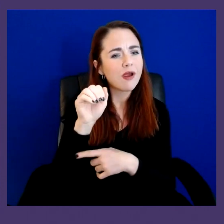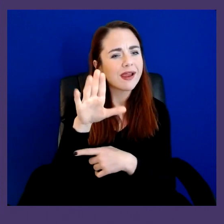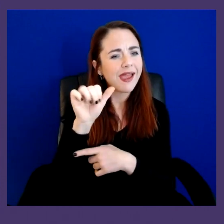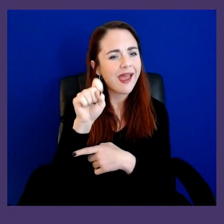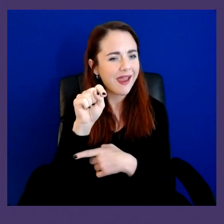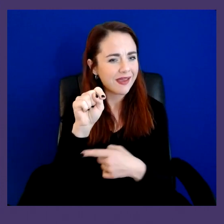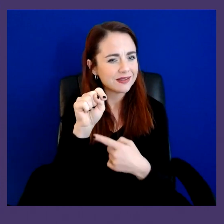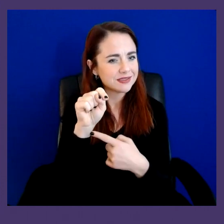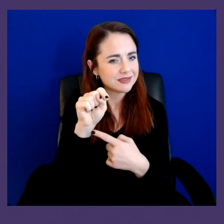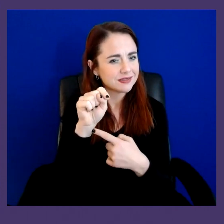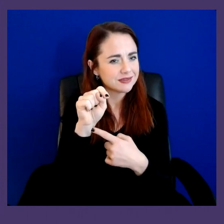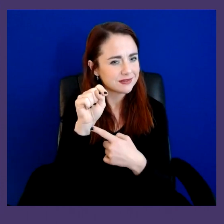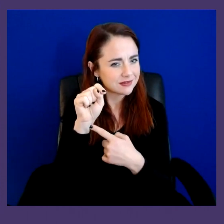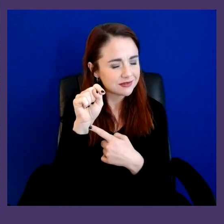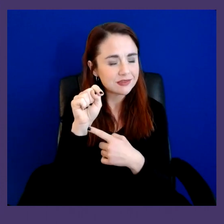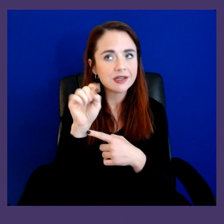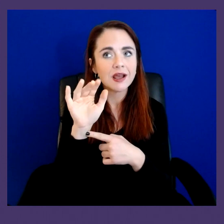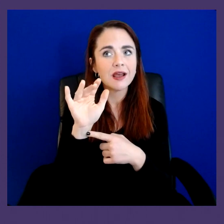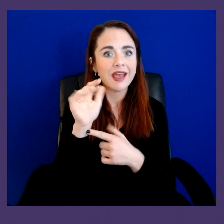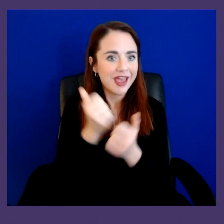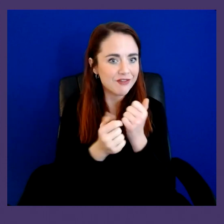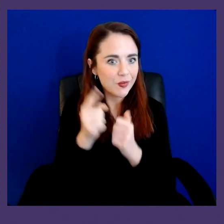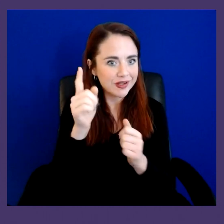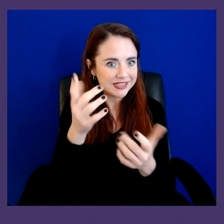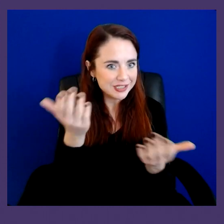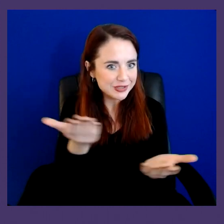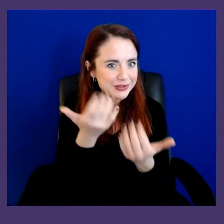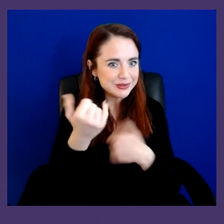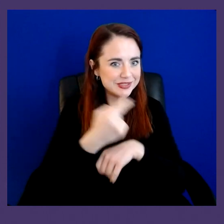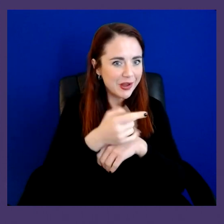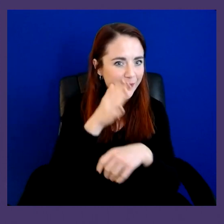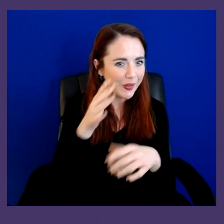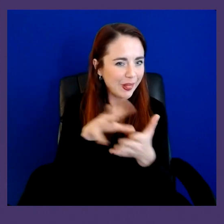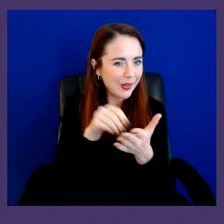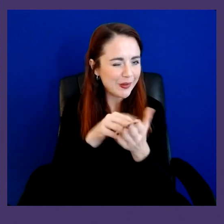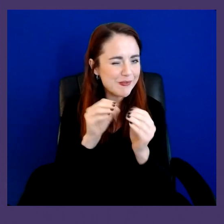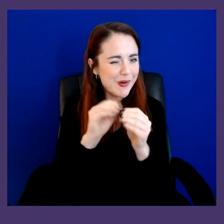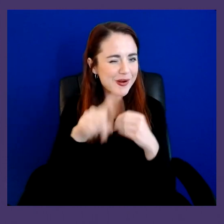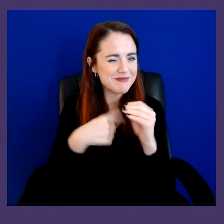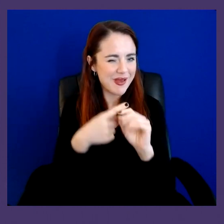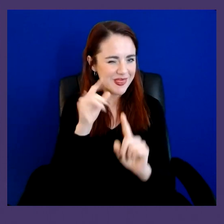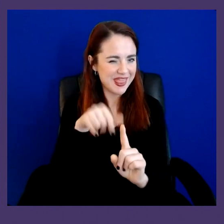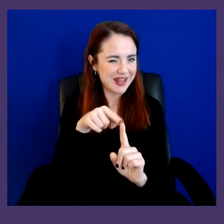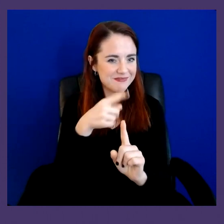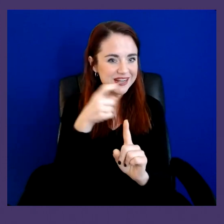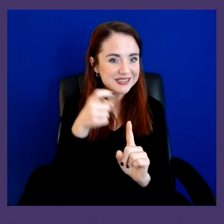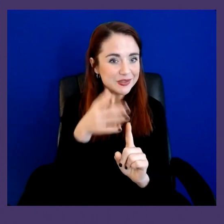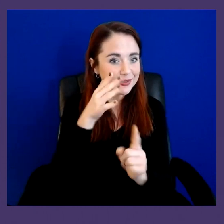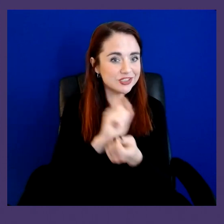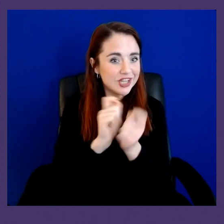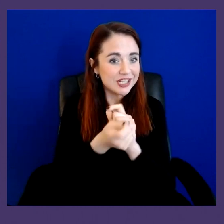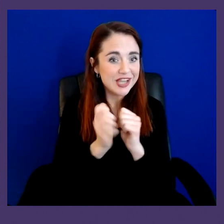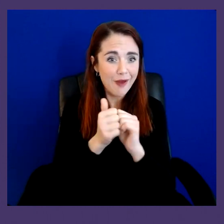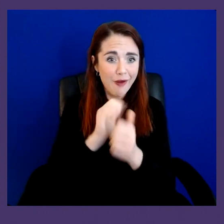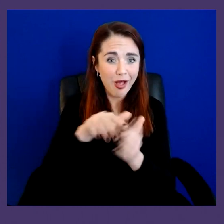Everyone listening here today is going to learn about AuraCast because this is going to change how all of us listen in public.